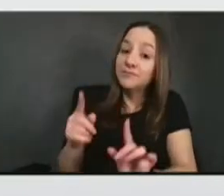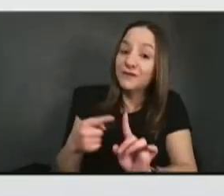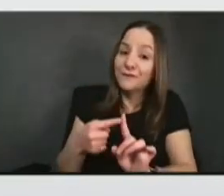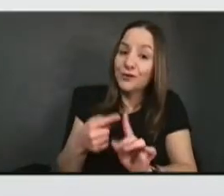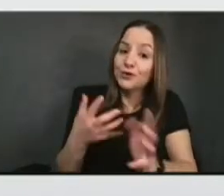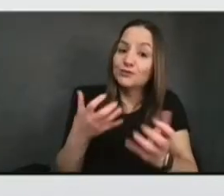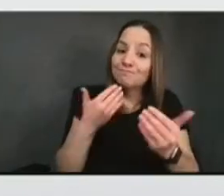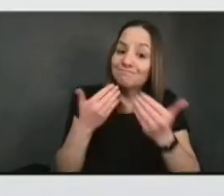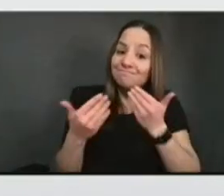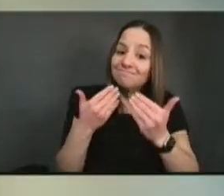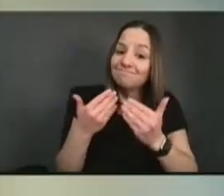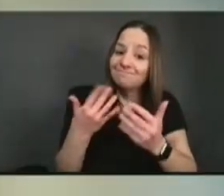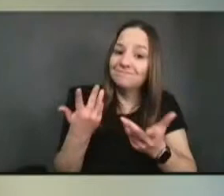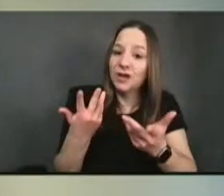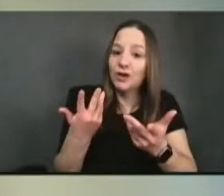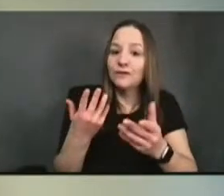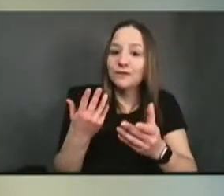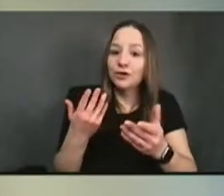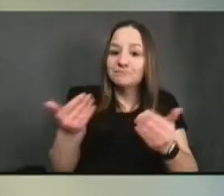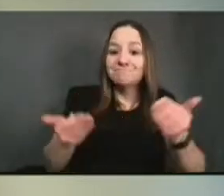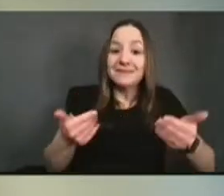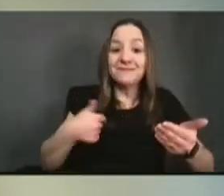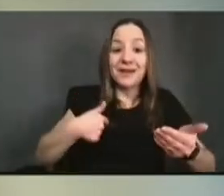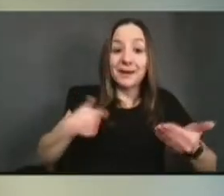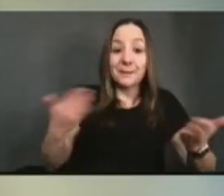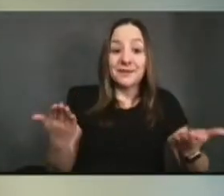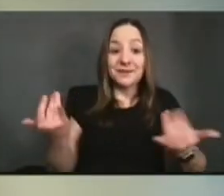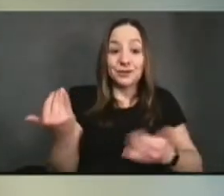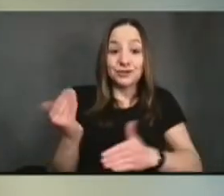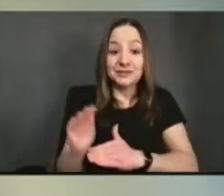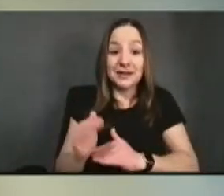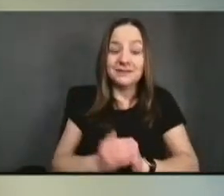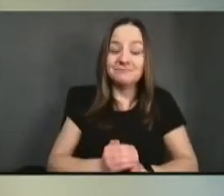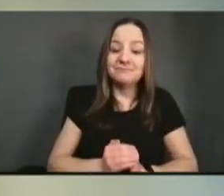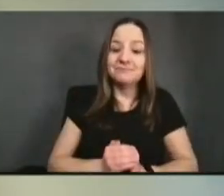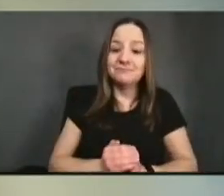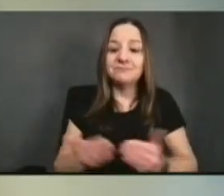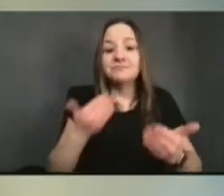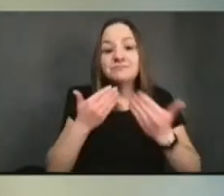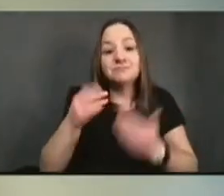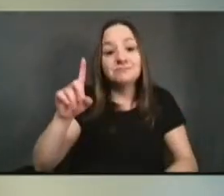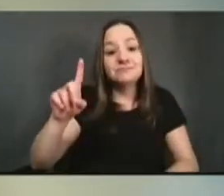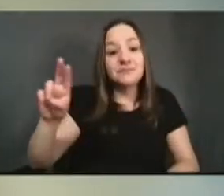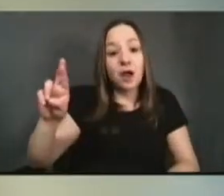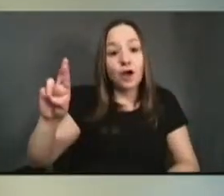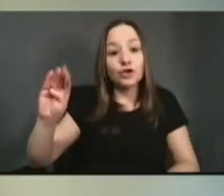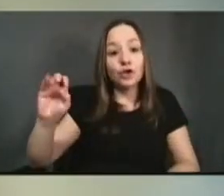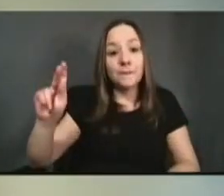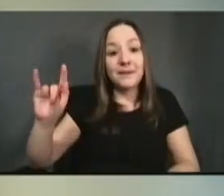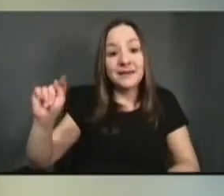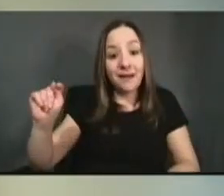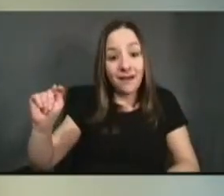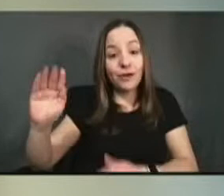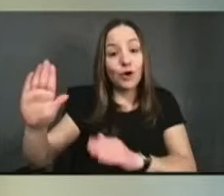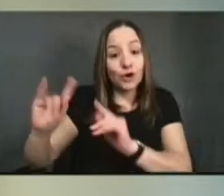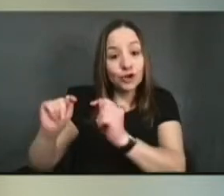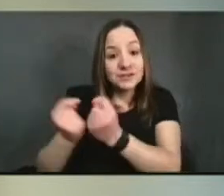First of allum, thank you for inviting me to this very important conversation this